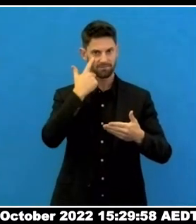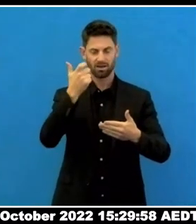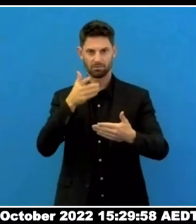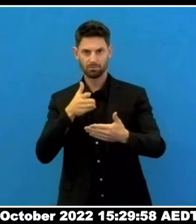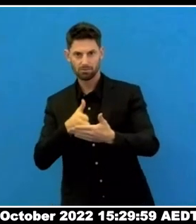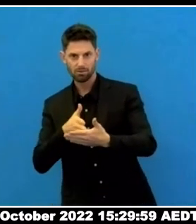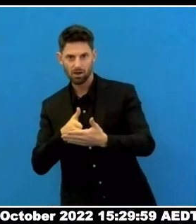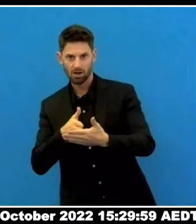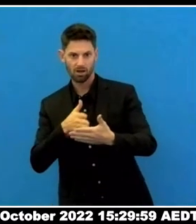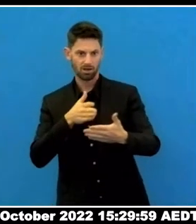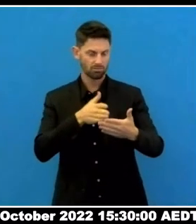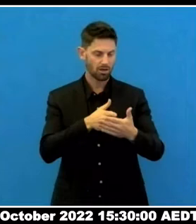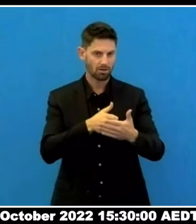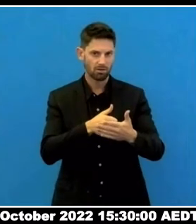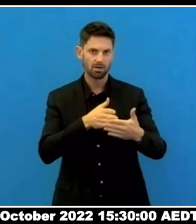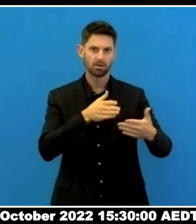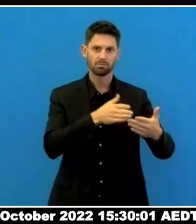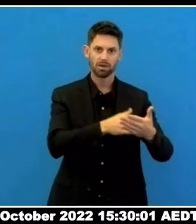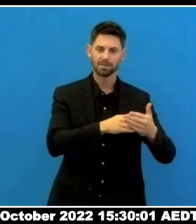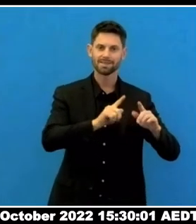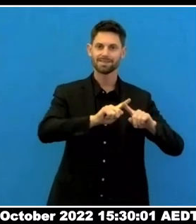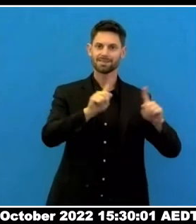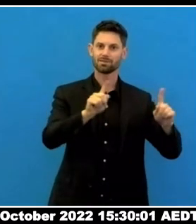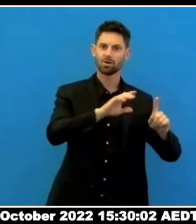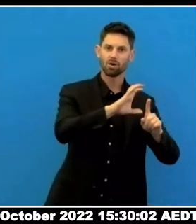they see different culture, different different language,